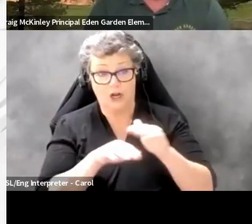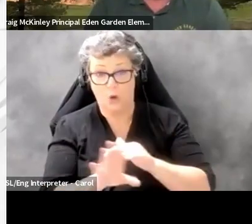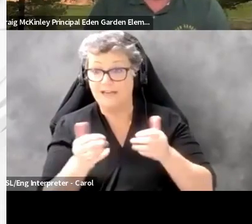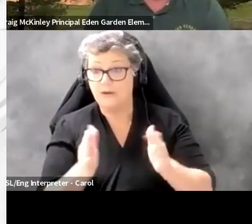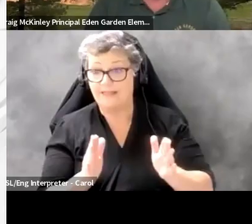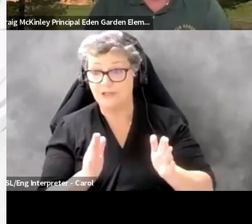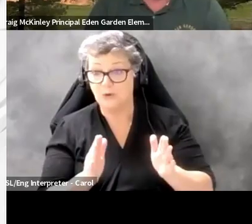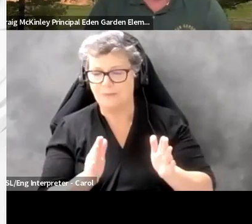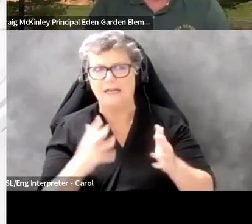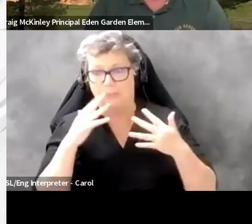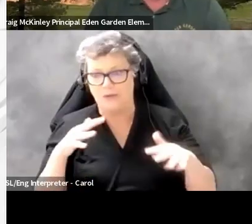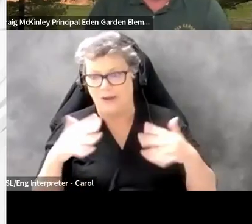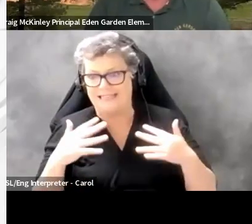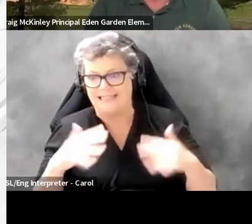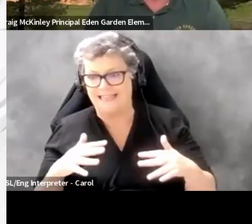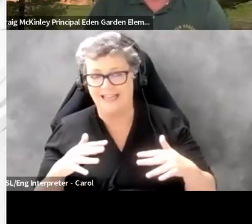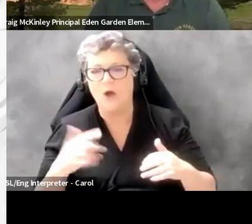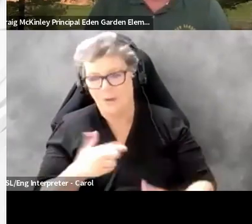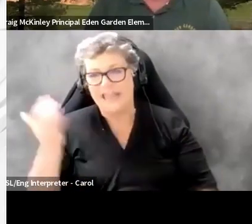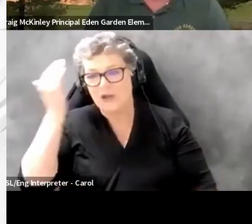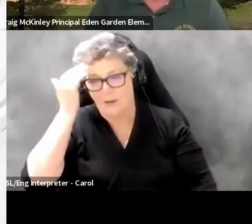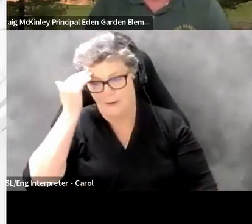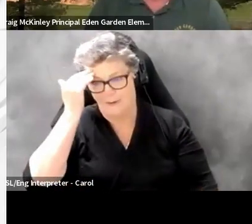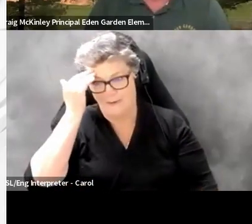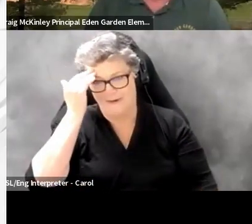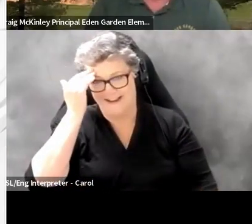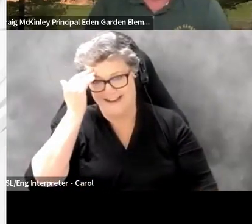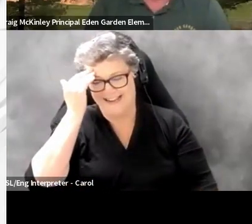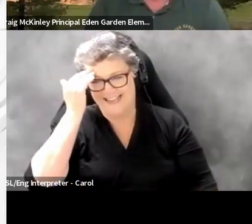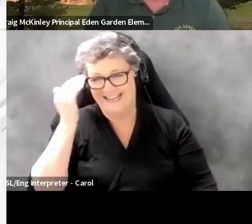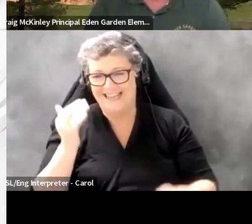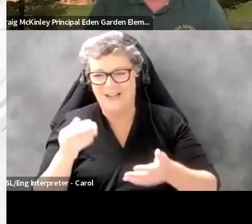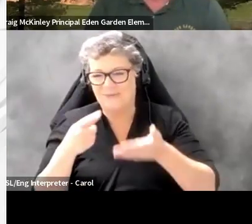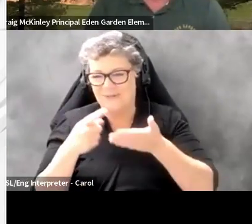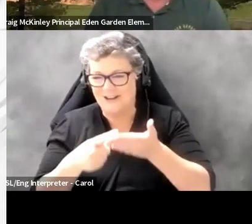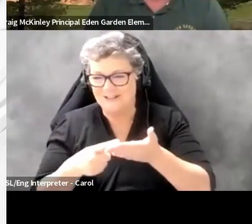and it's going to be noisier. We know that you know we talked a little bit about the neuroscience